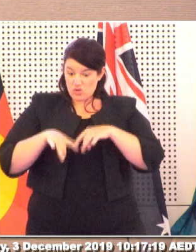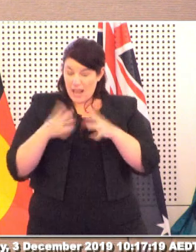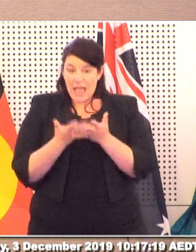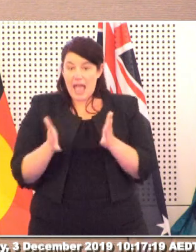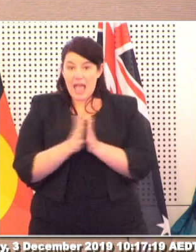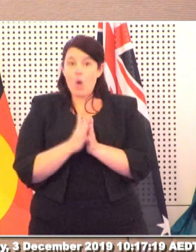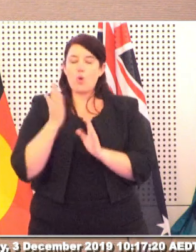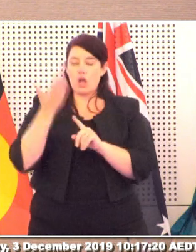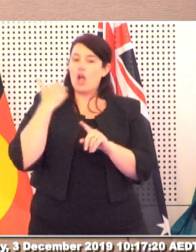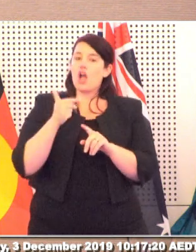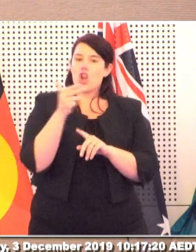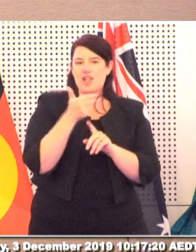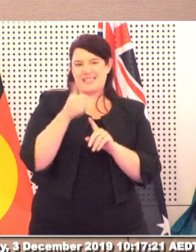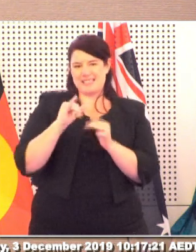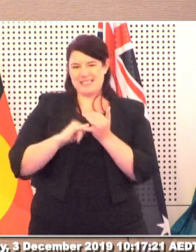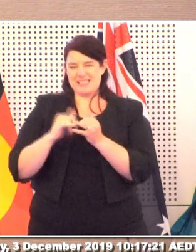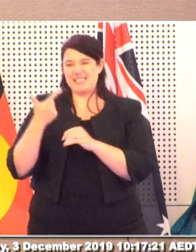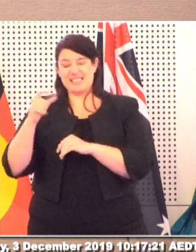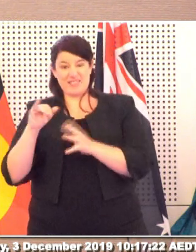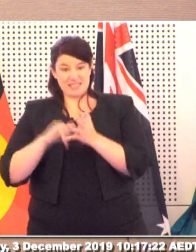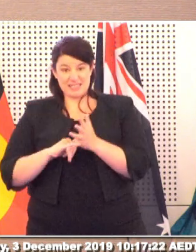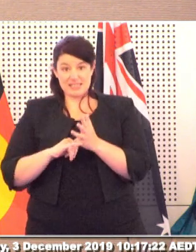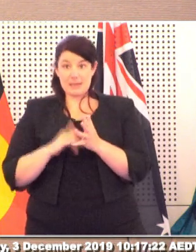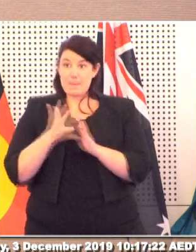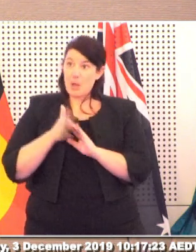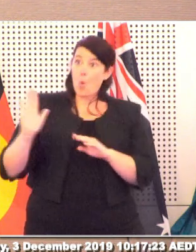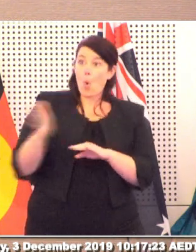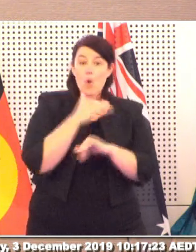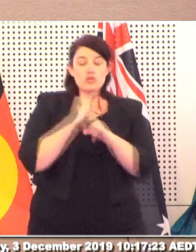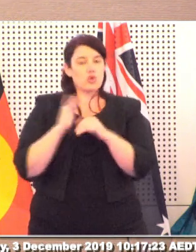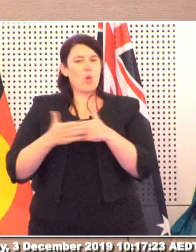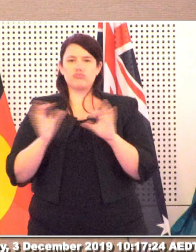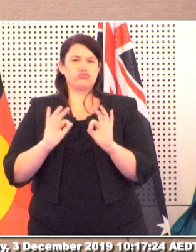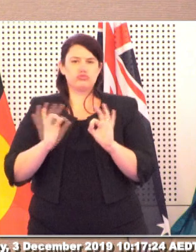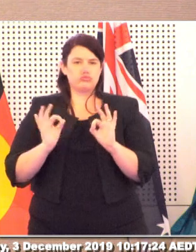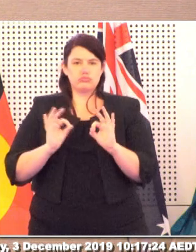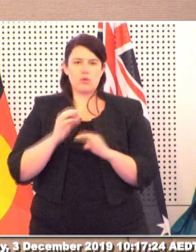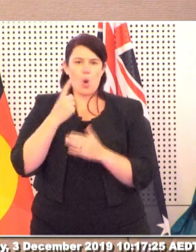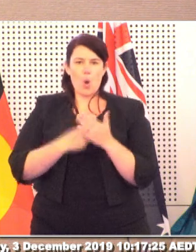in the 1960s and 70s but that did not involve full closures of institutions, rather more downsizing